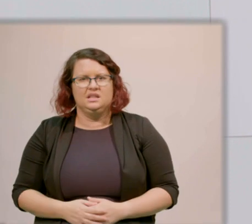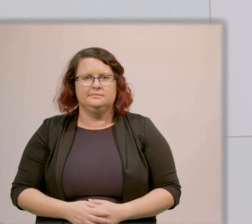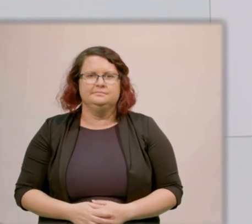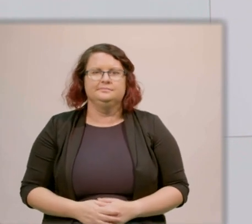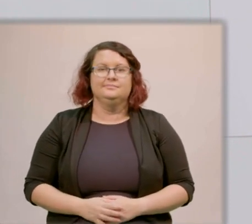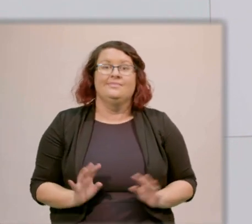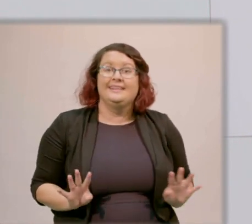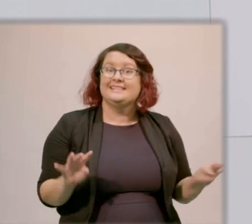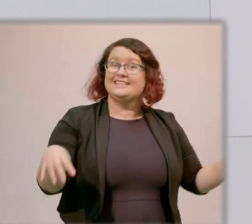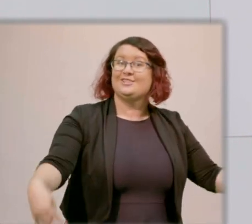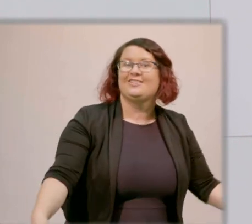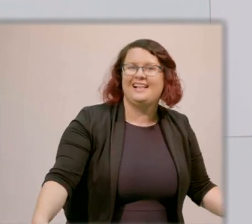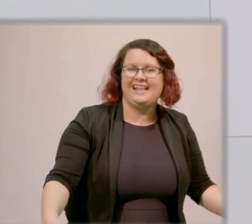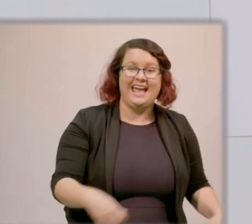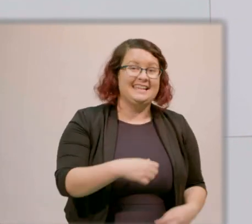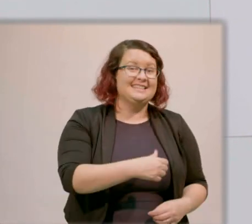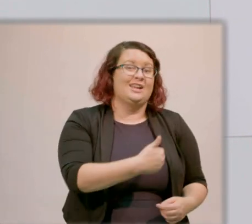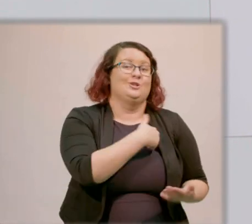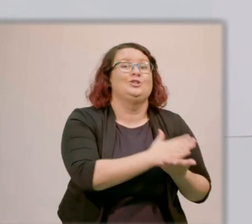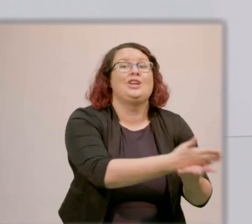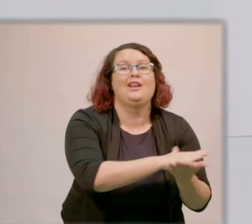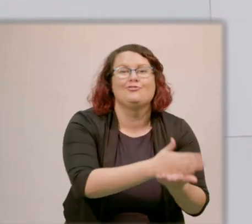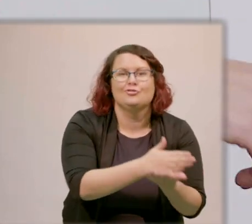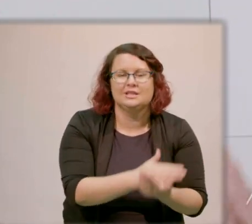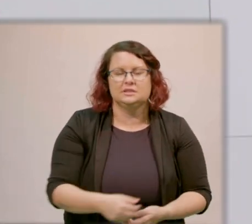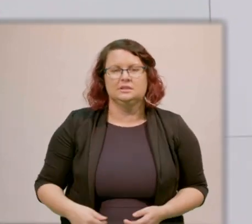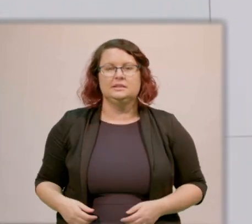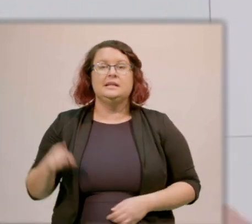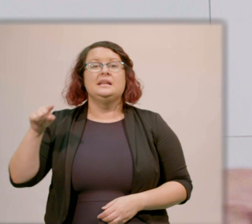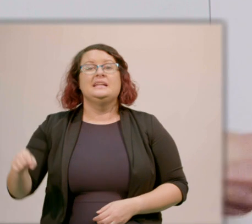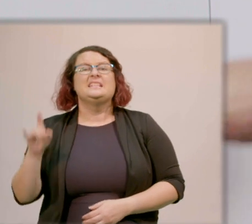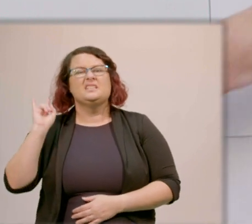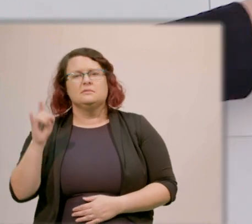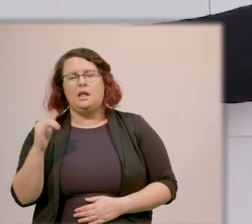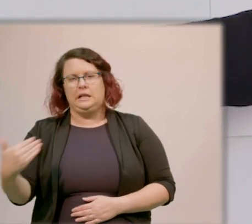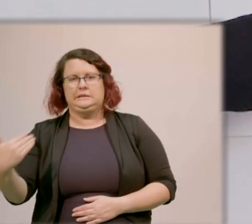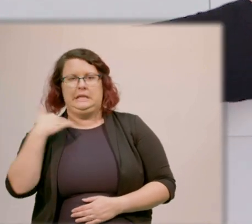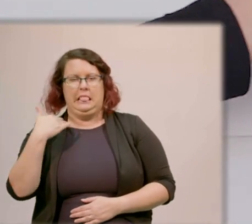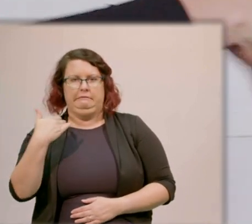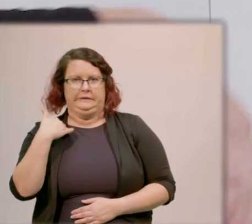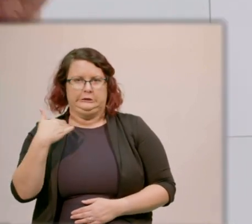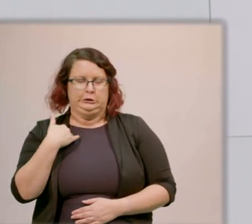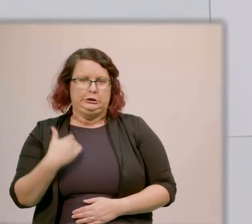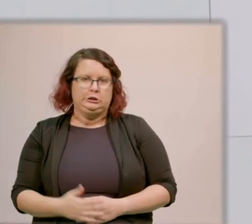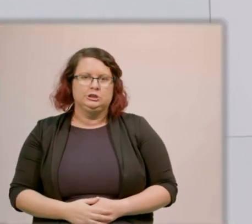Cinderella is generous. Cinders Rox is selfish.